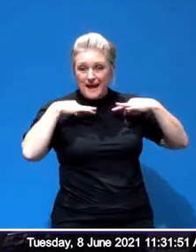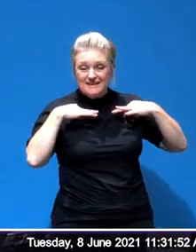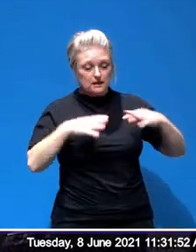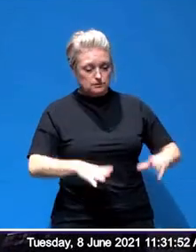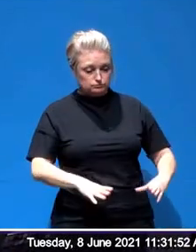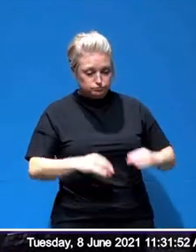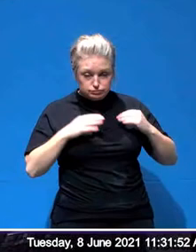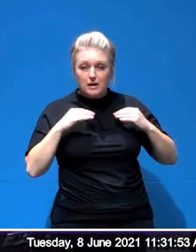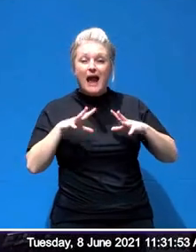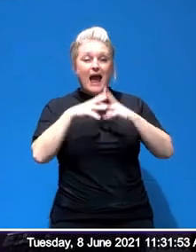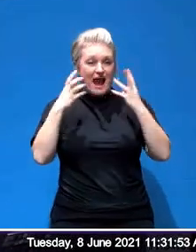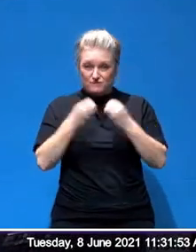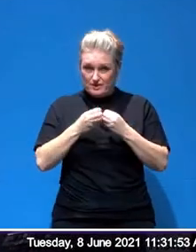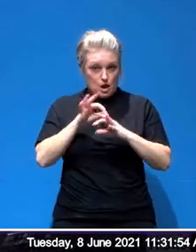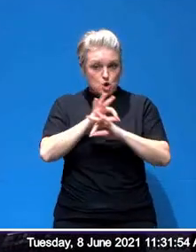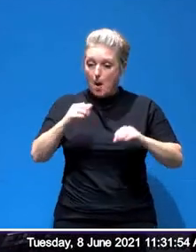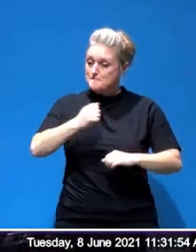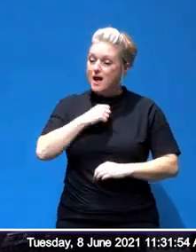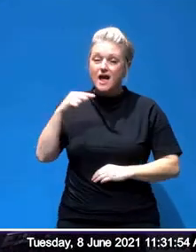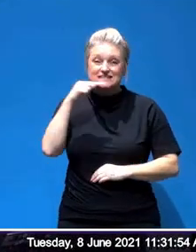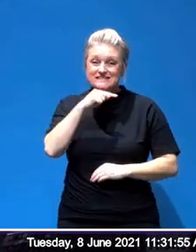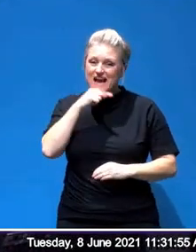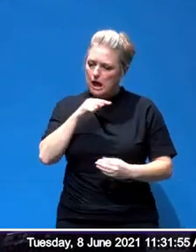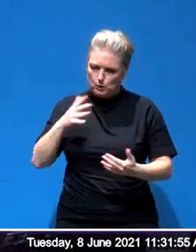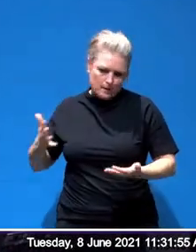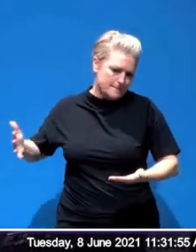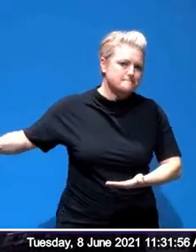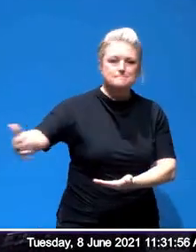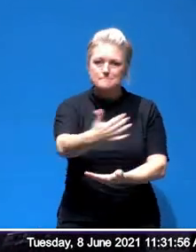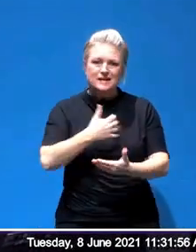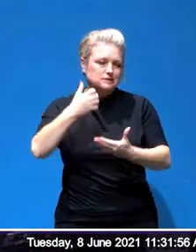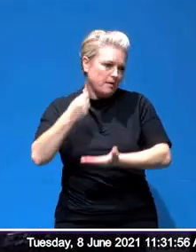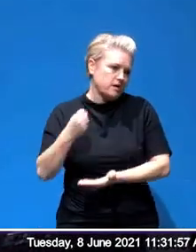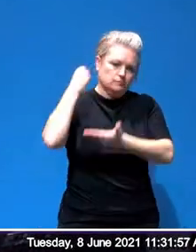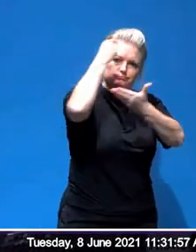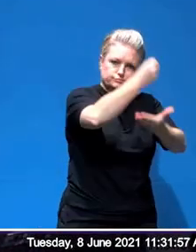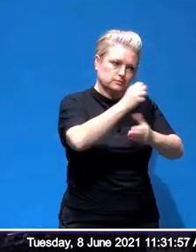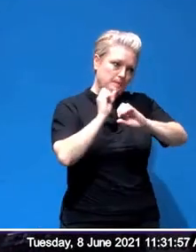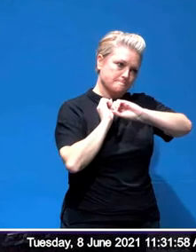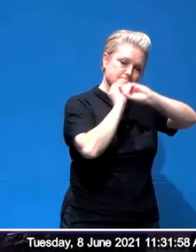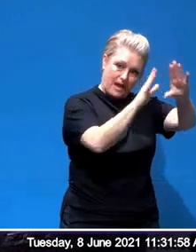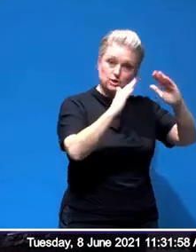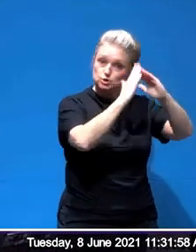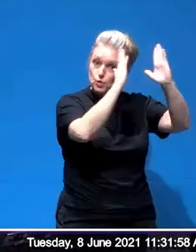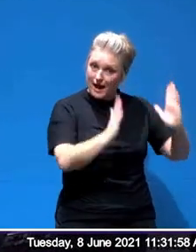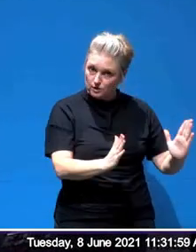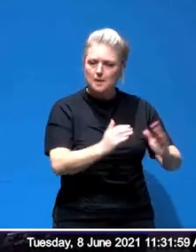A lot of the bedding was for single beds and Daniel actually had a double bed. So we returned all of that.